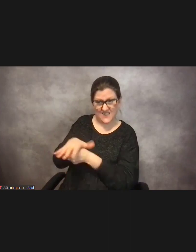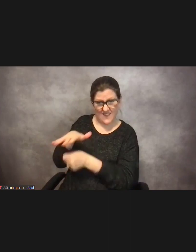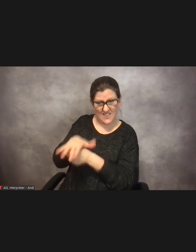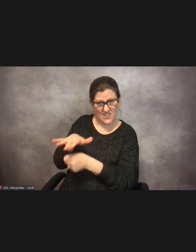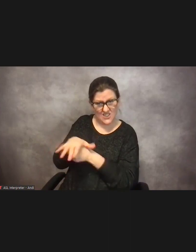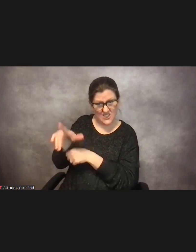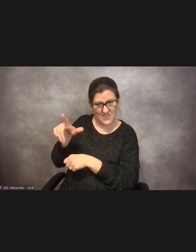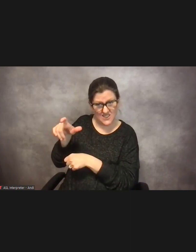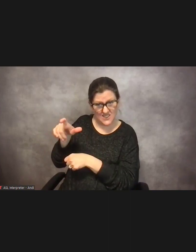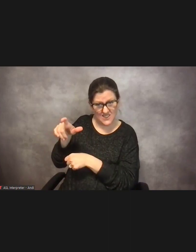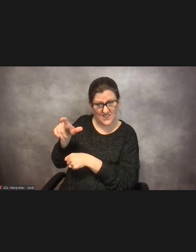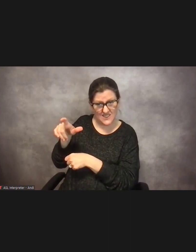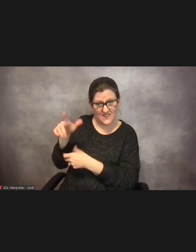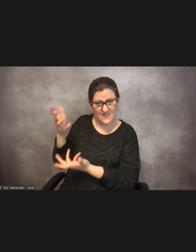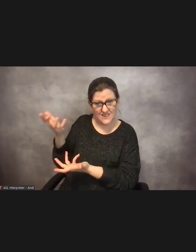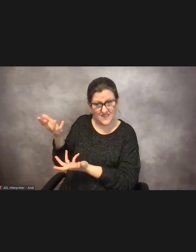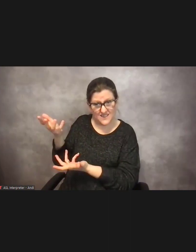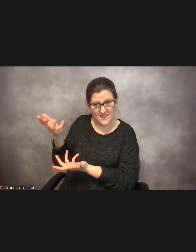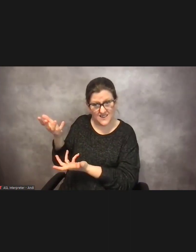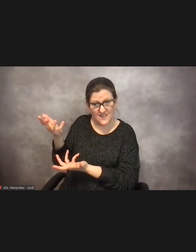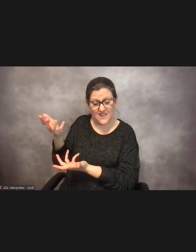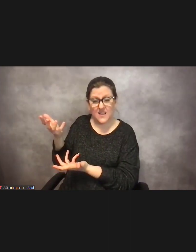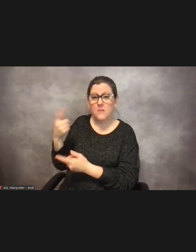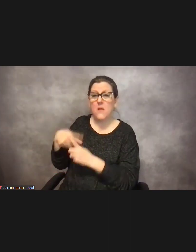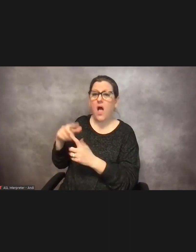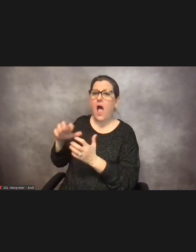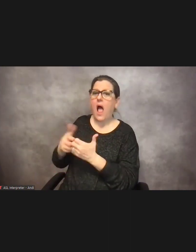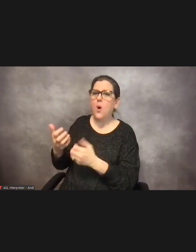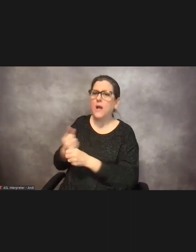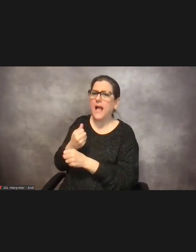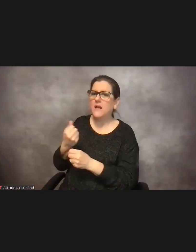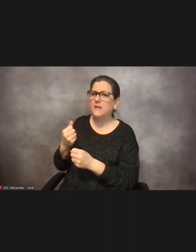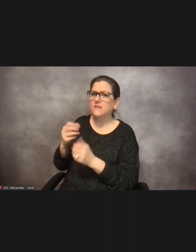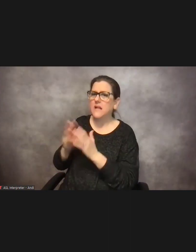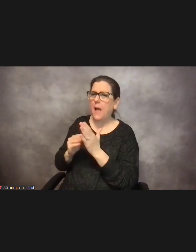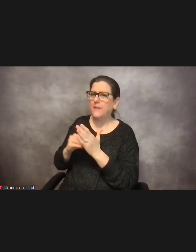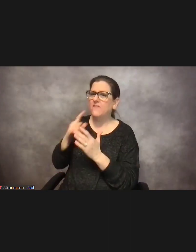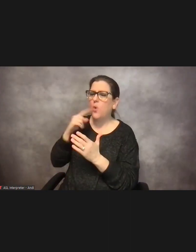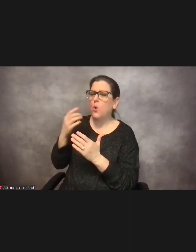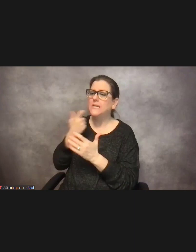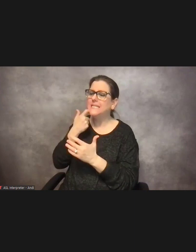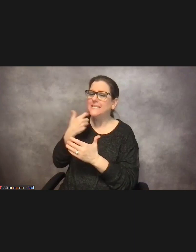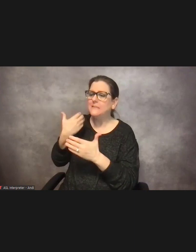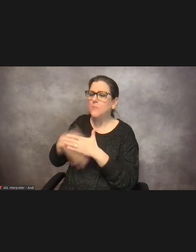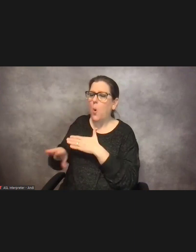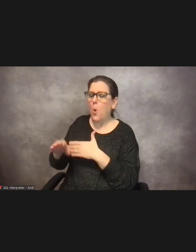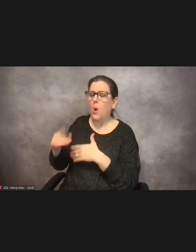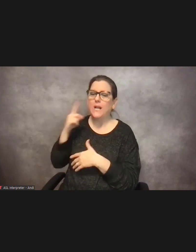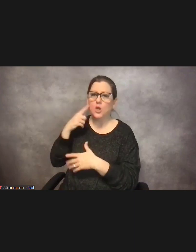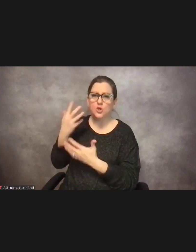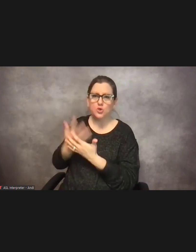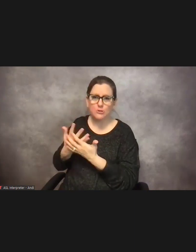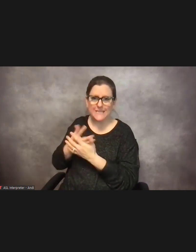Is this sufficient? Or how do I get, um, how do I get a copy of the newborn hearing screening?